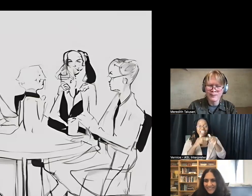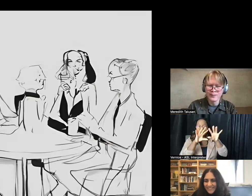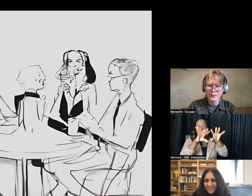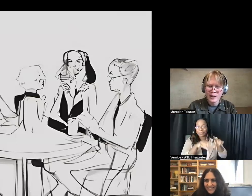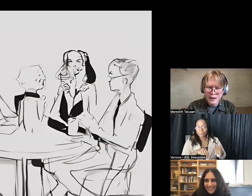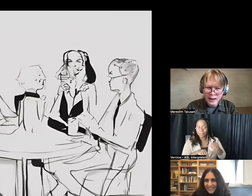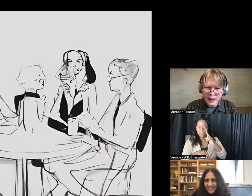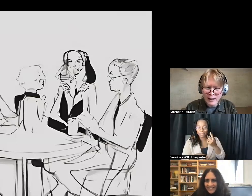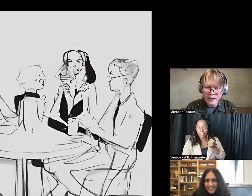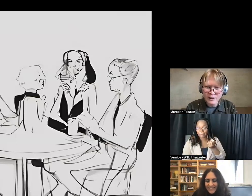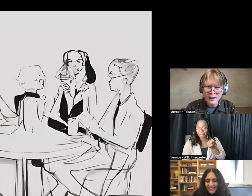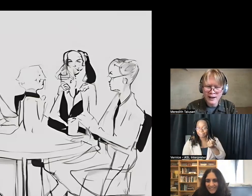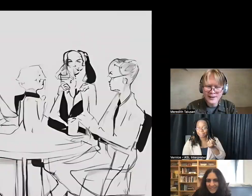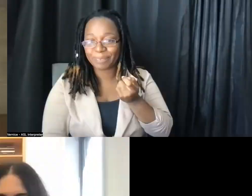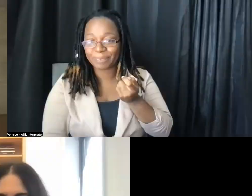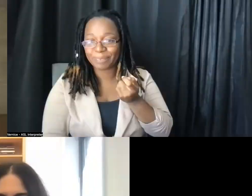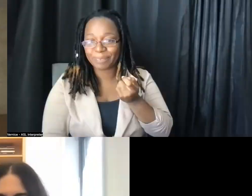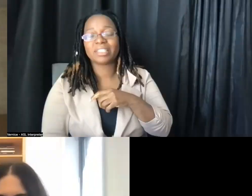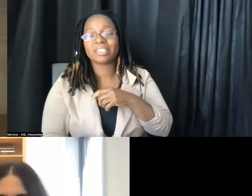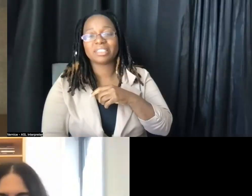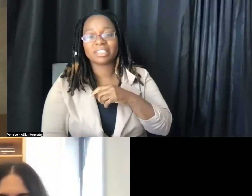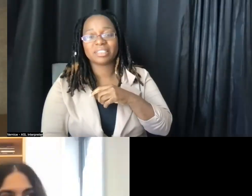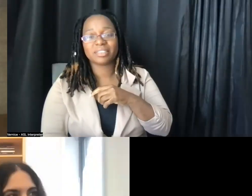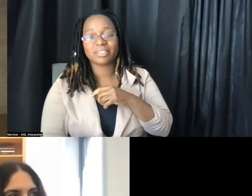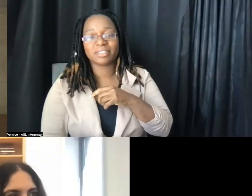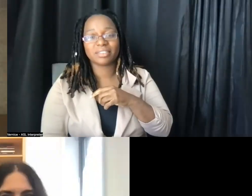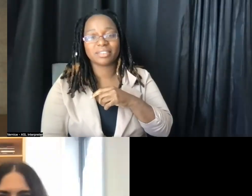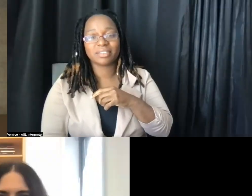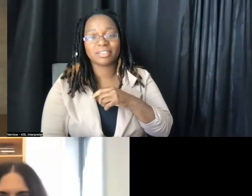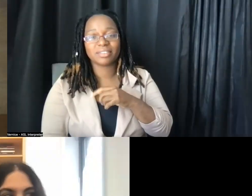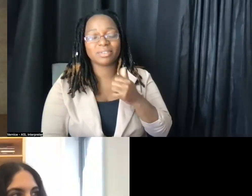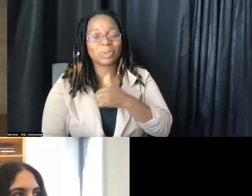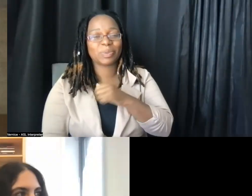So, I share my screen for a bit. So, yeah!